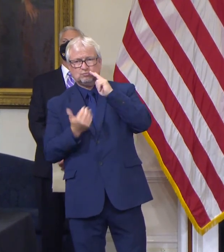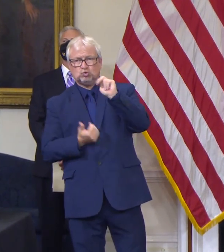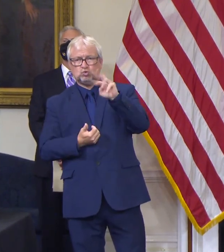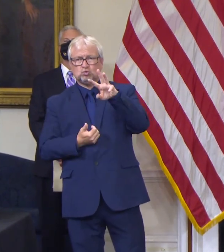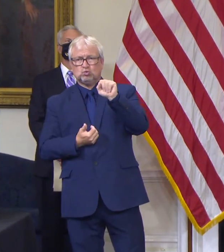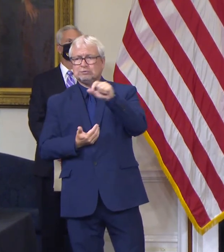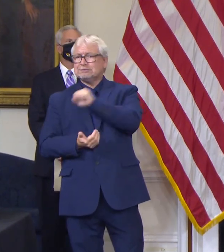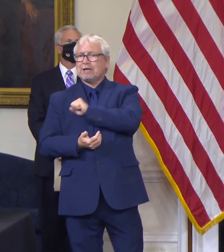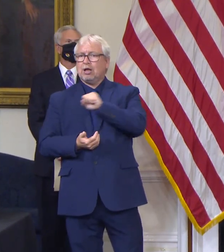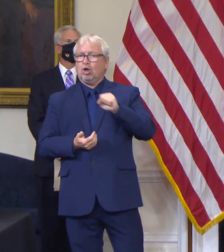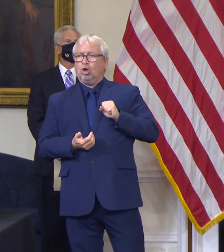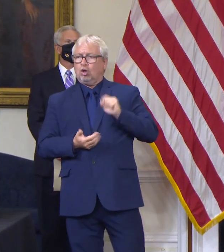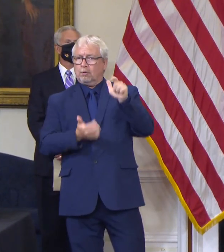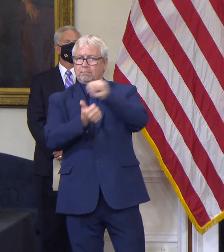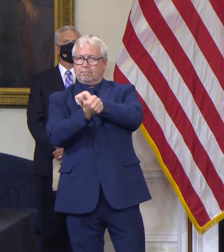(Question off mic).